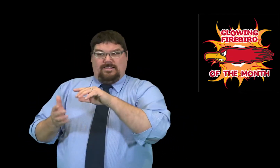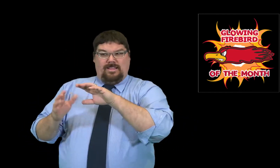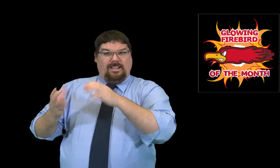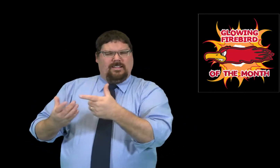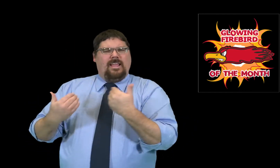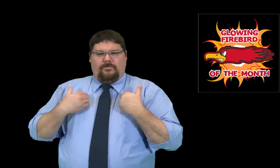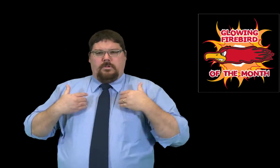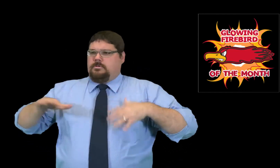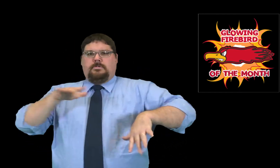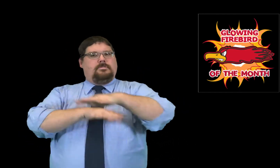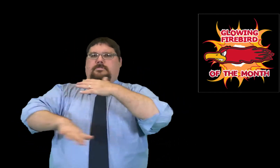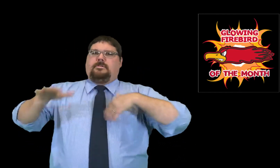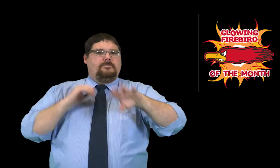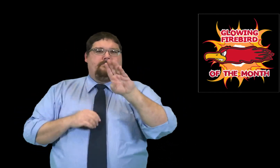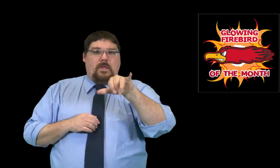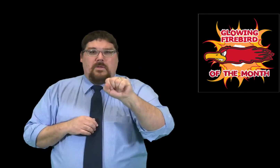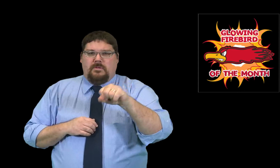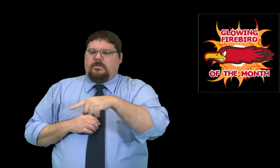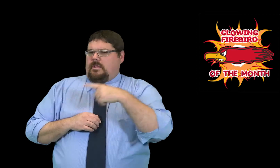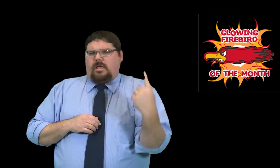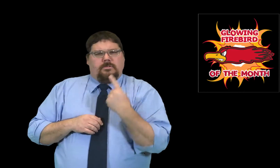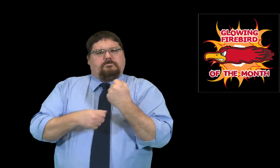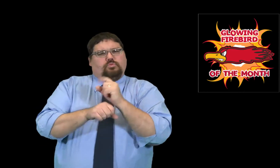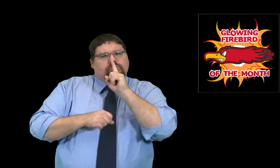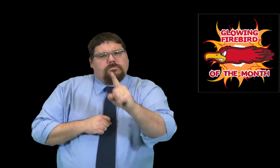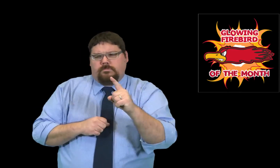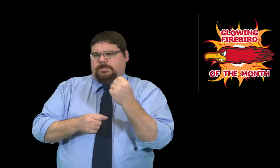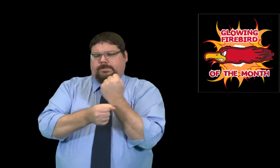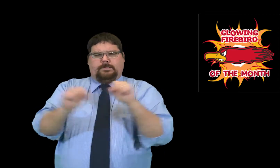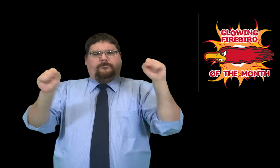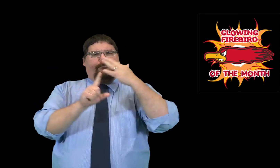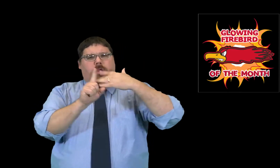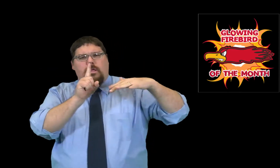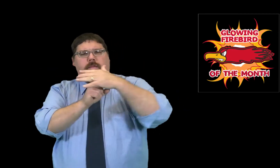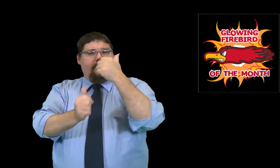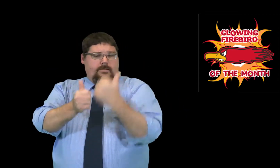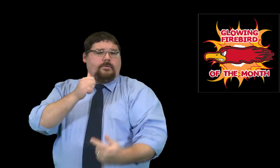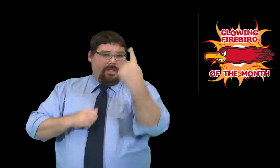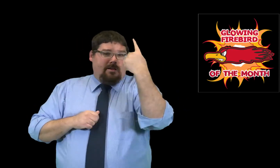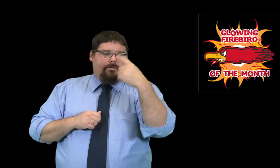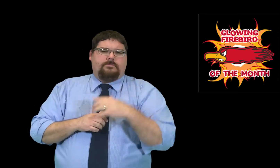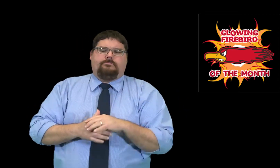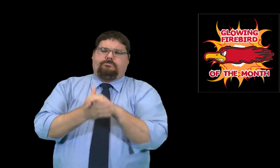Their class has a lot of rowdy boys, but this student makes sure it’s a safe environment for everyone.